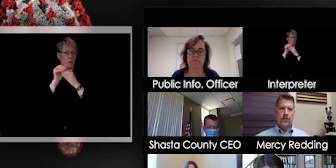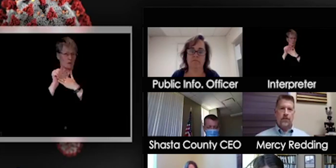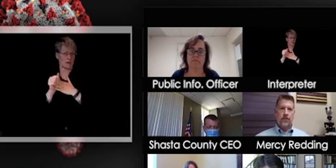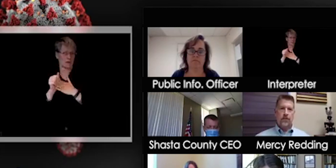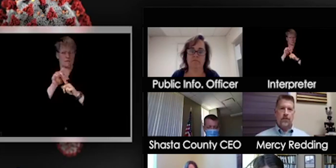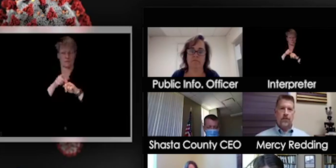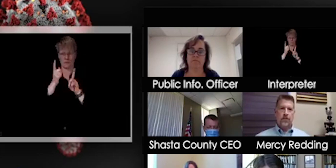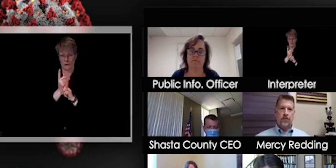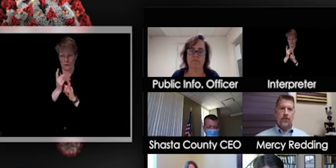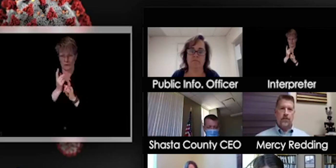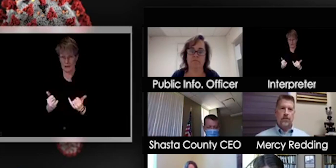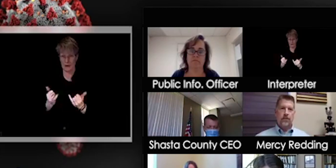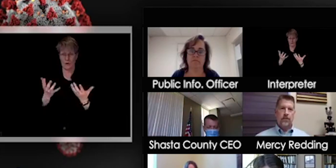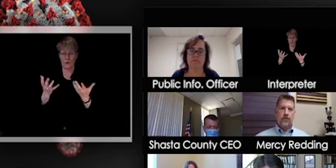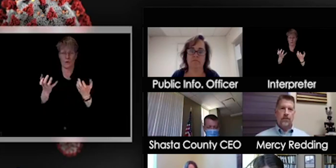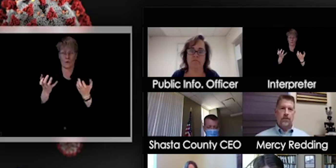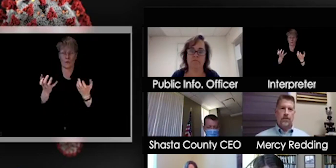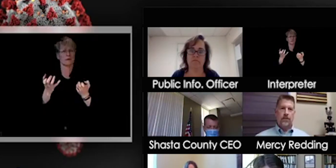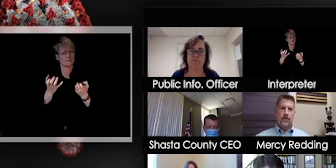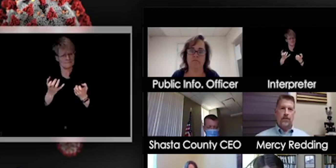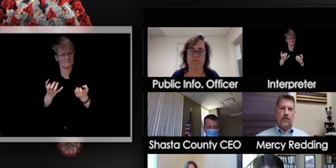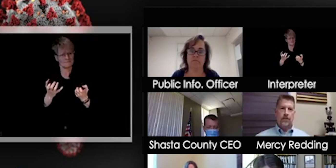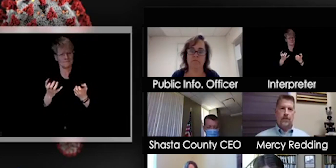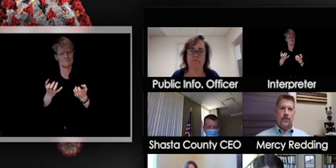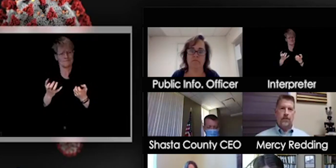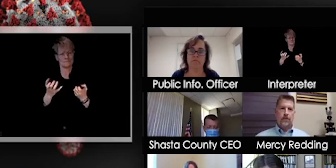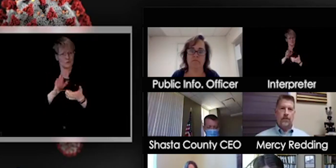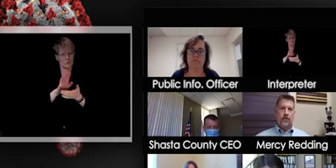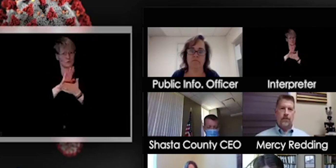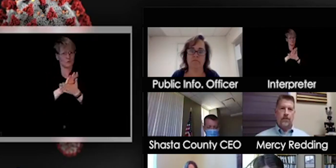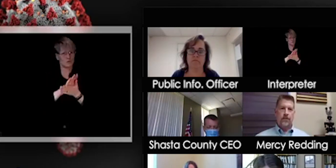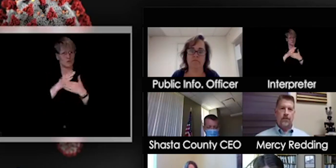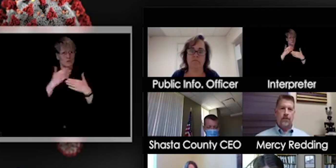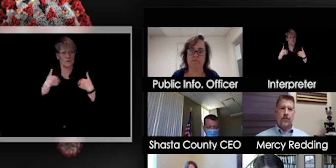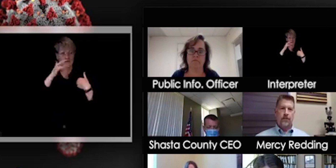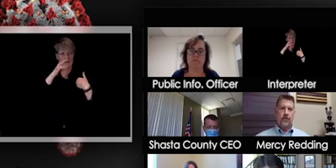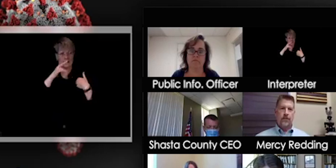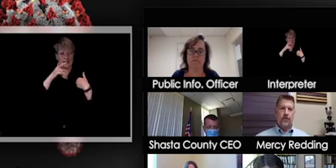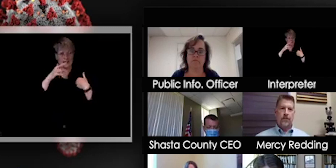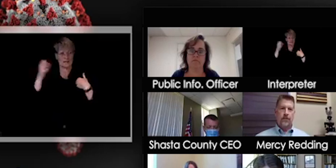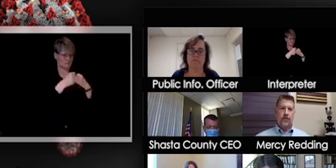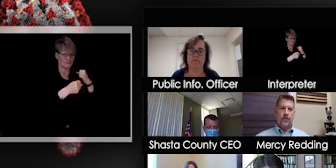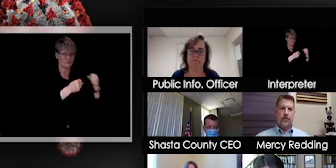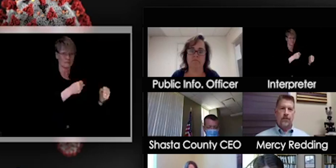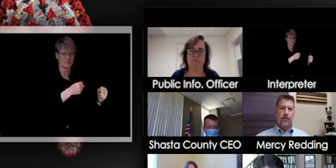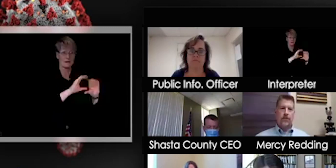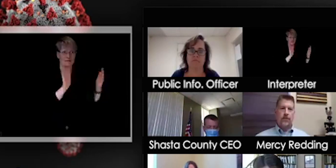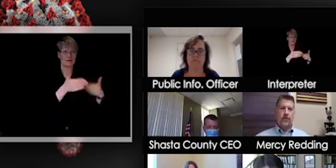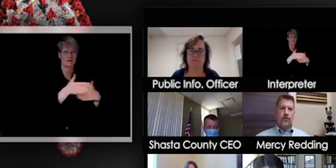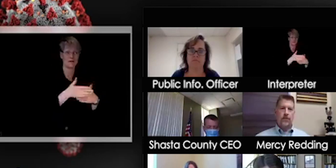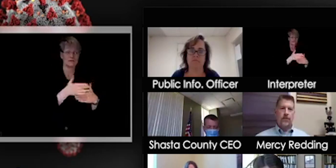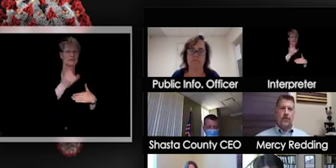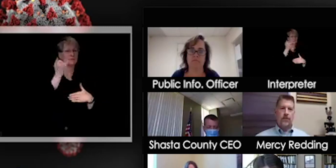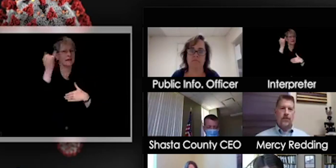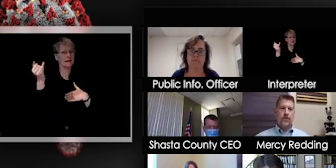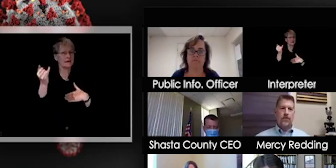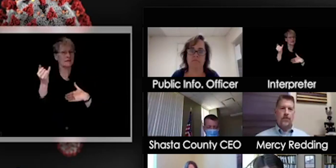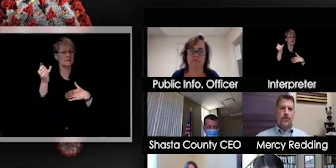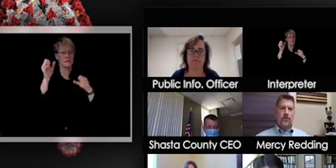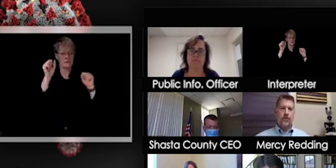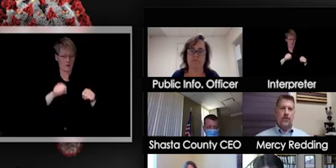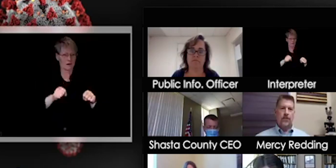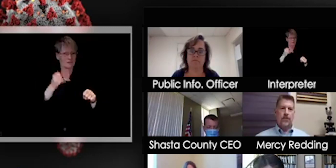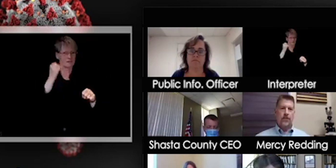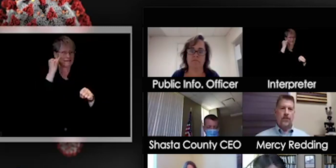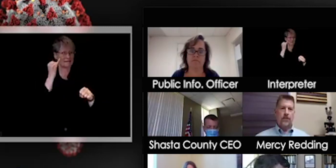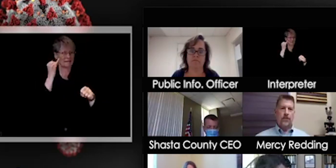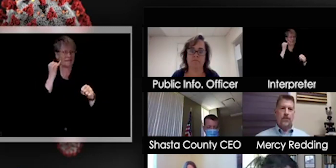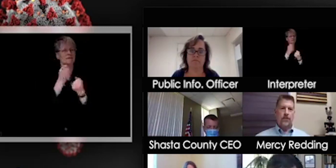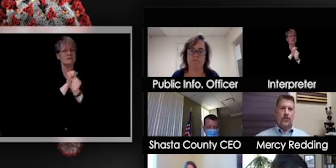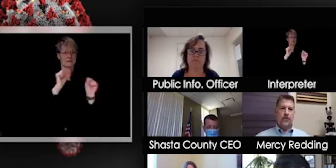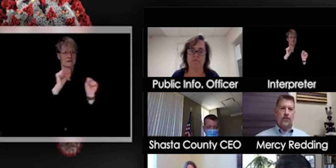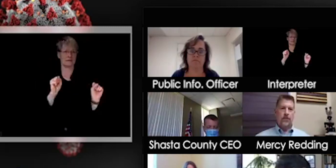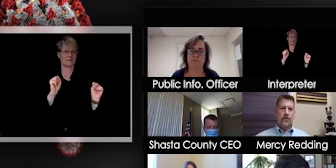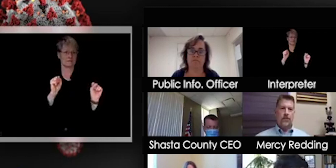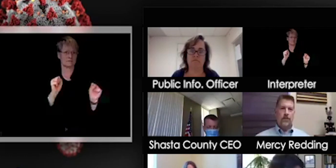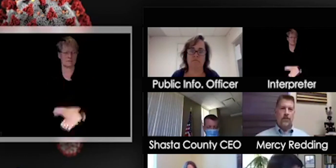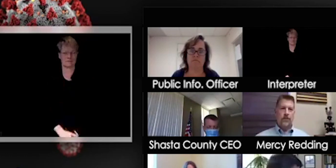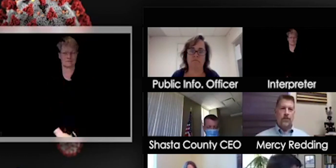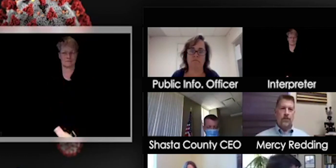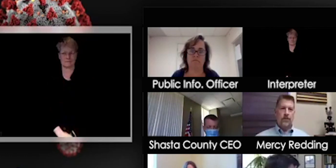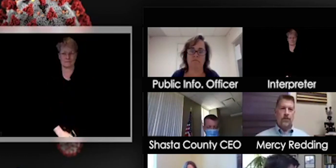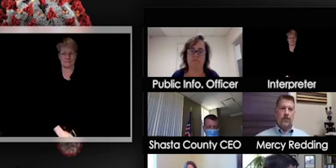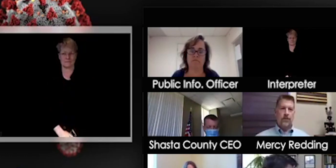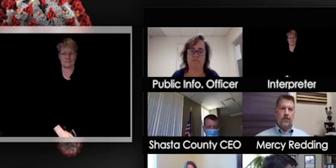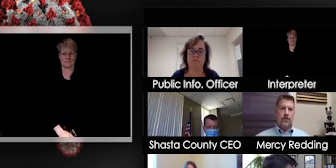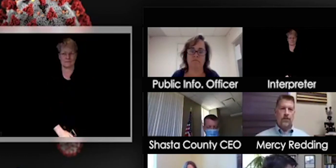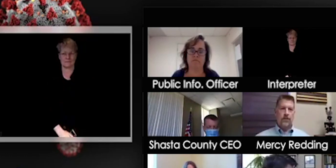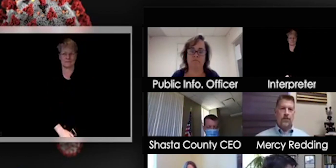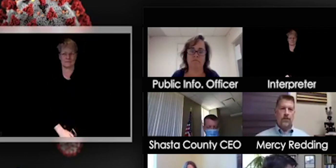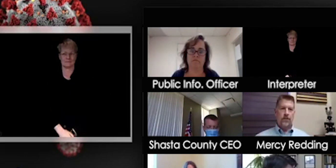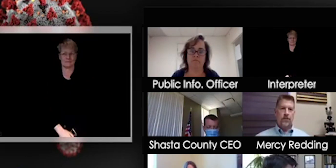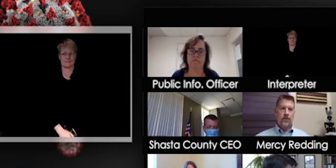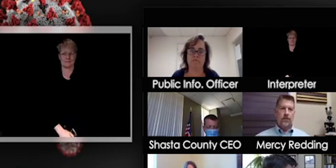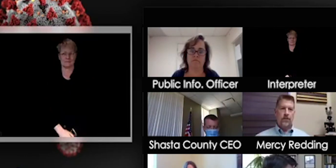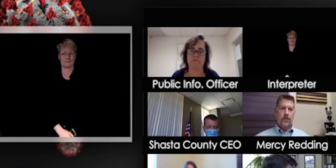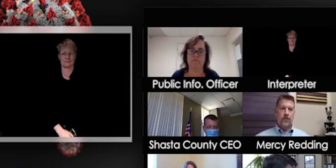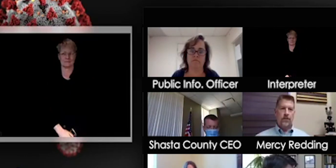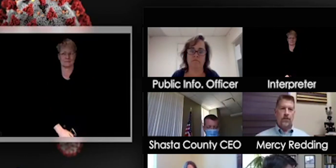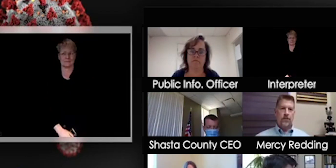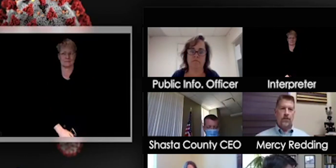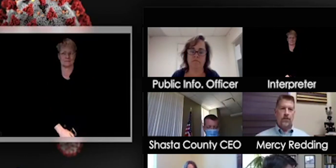kids back into the classroom, as much as possible, and it's safe to do. I would just it also